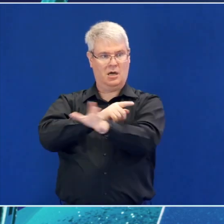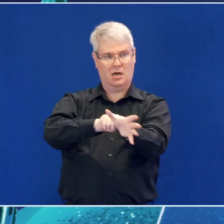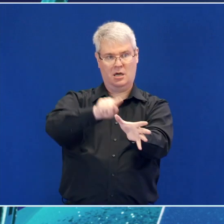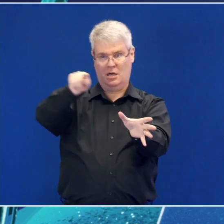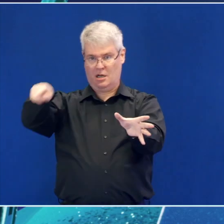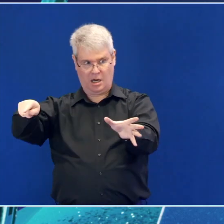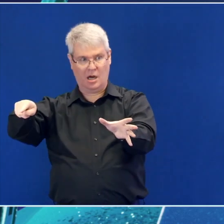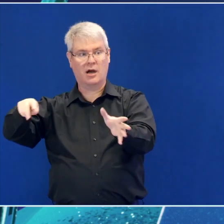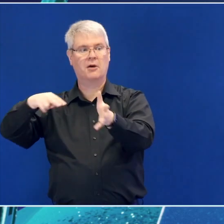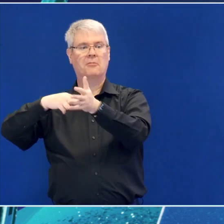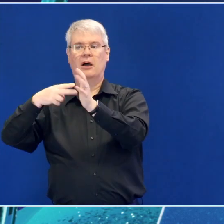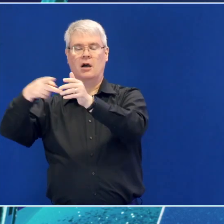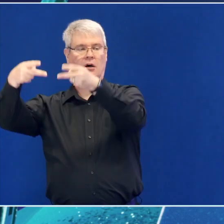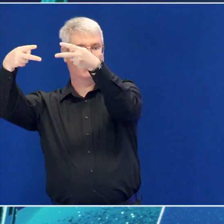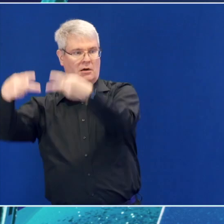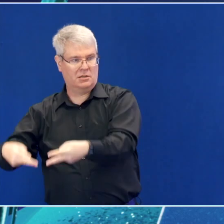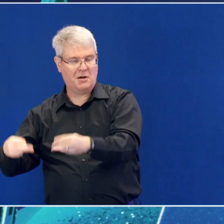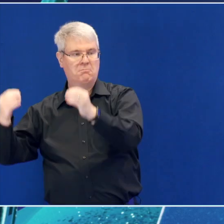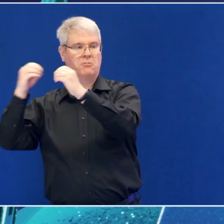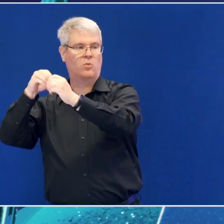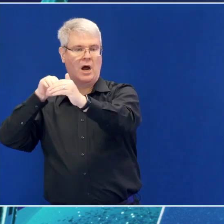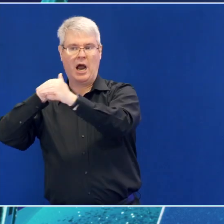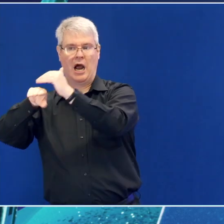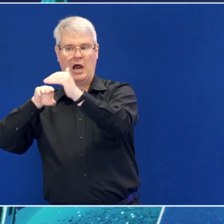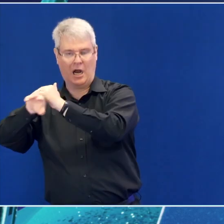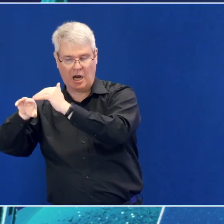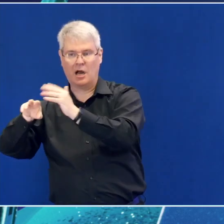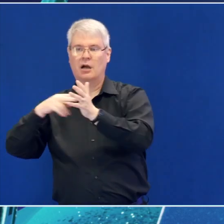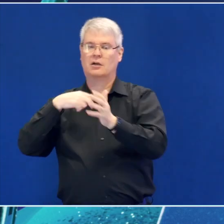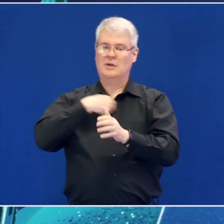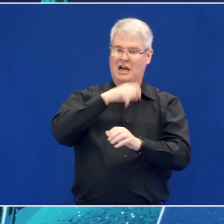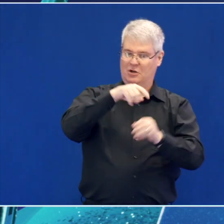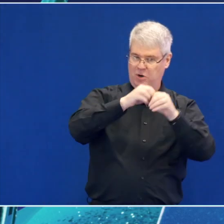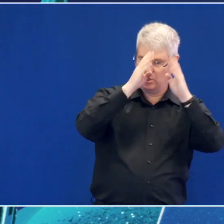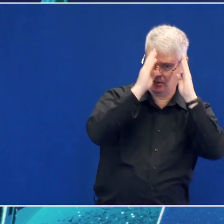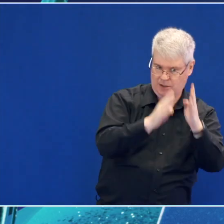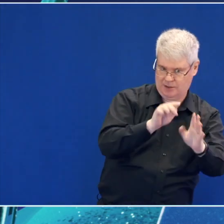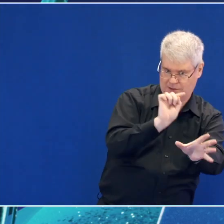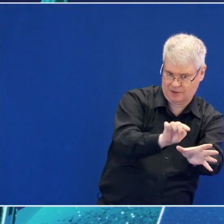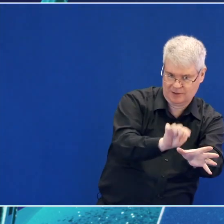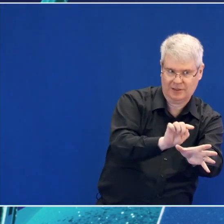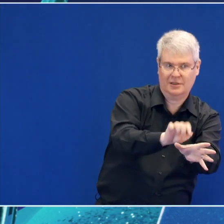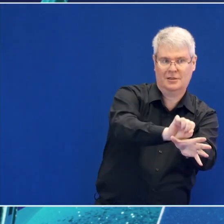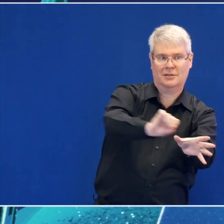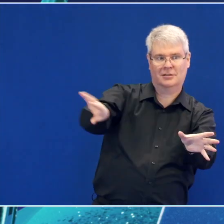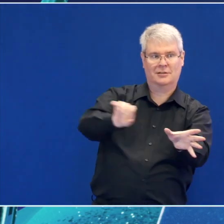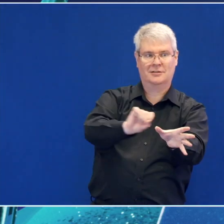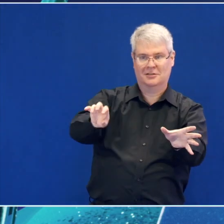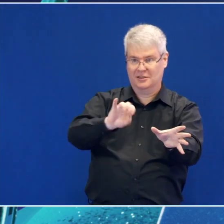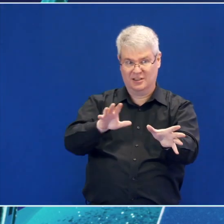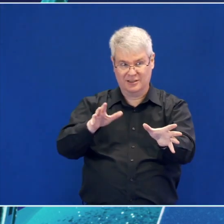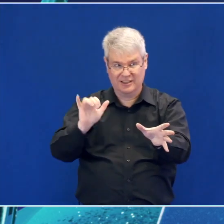that it's also accessible at the same time. So that for me is the way we should be thinking about this